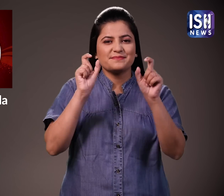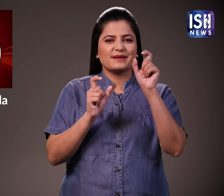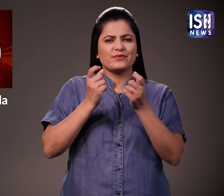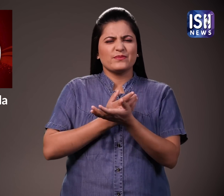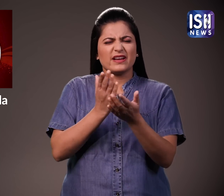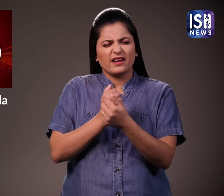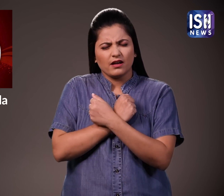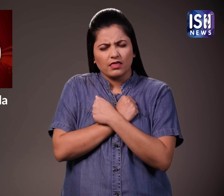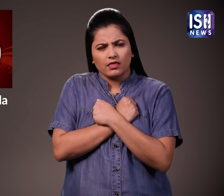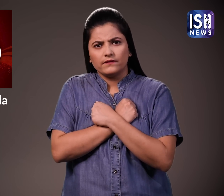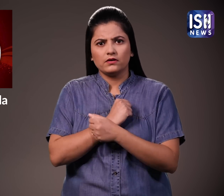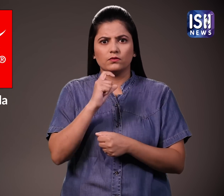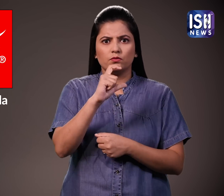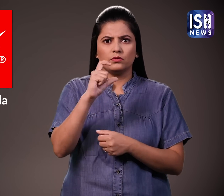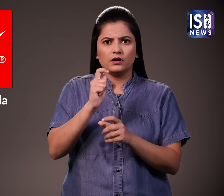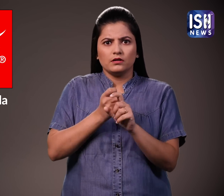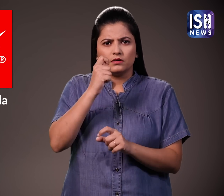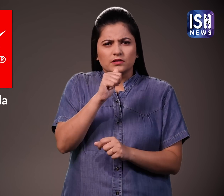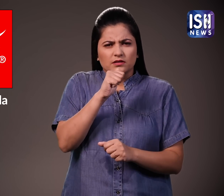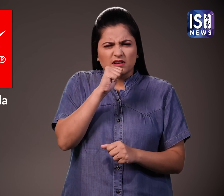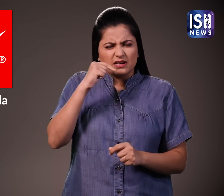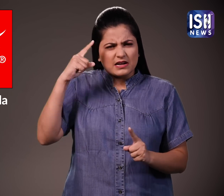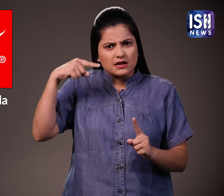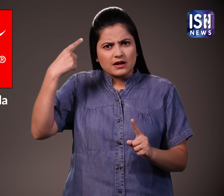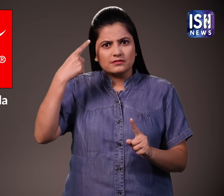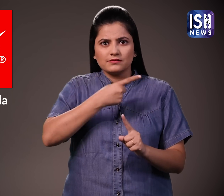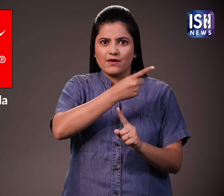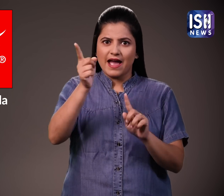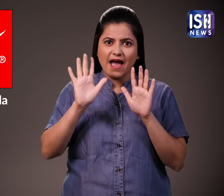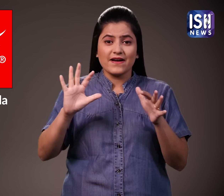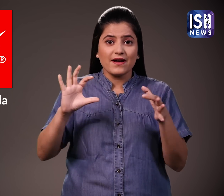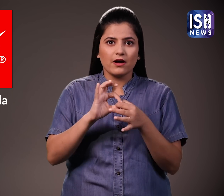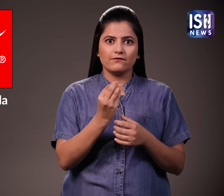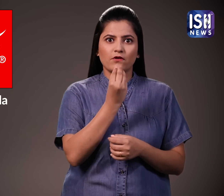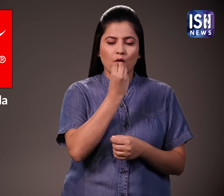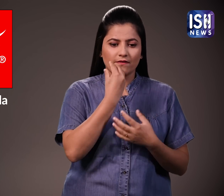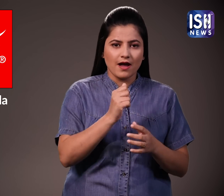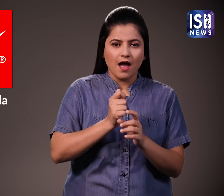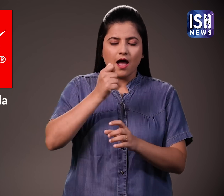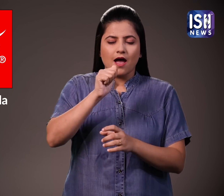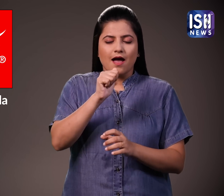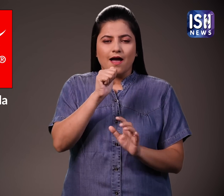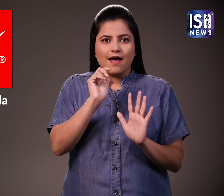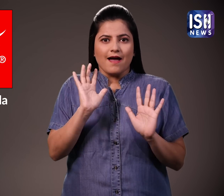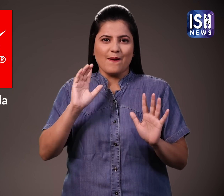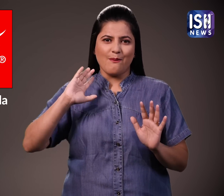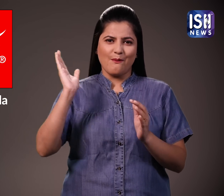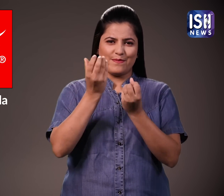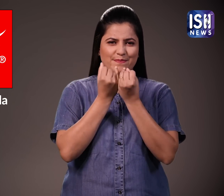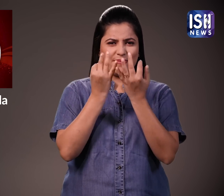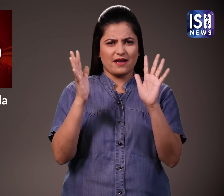People love drinking Coco Cola, they need coke while eating food.